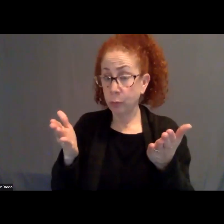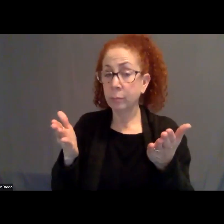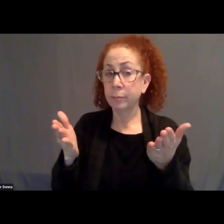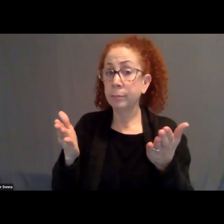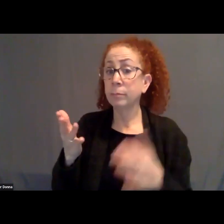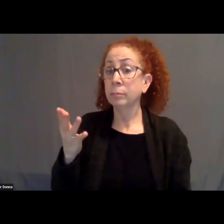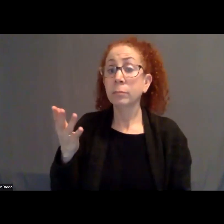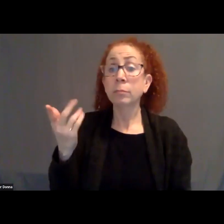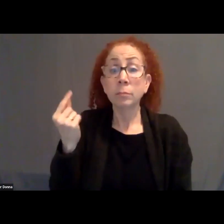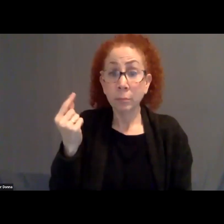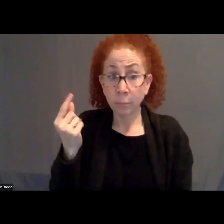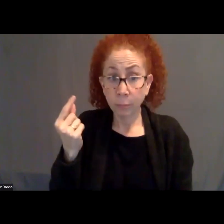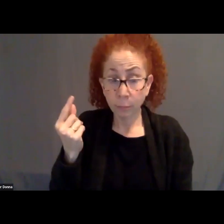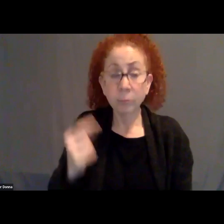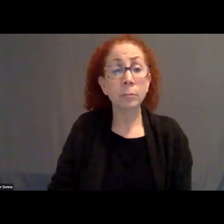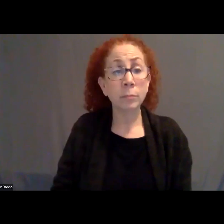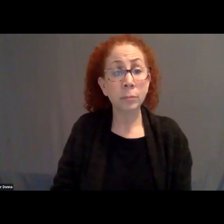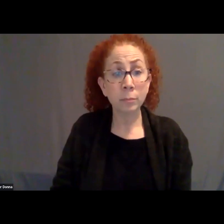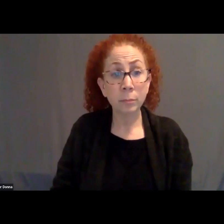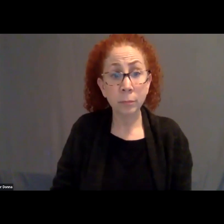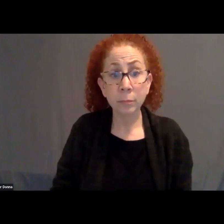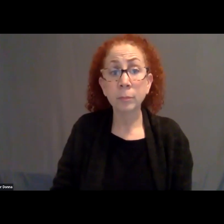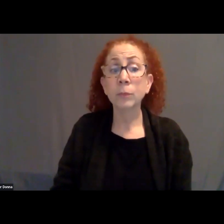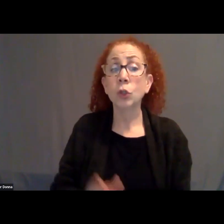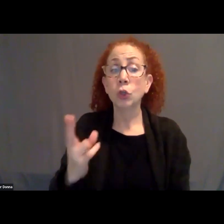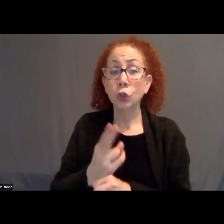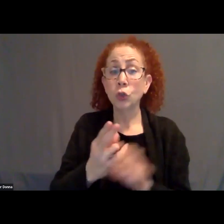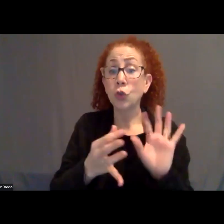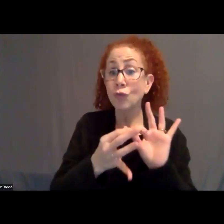by the combination of, "Relationships of subordination